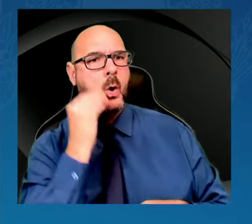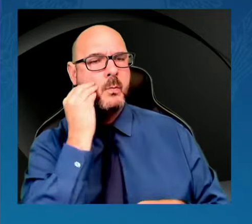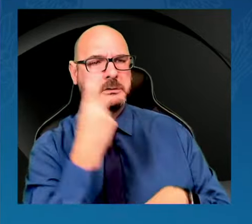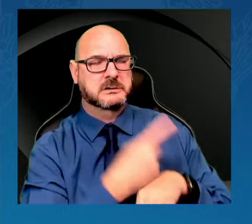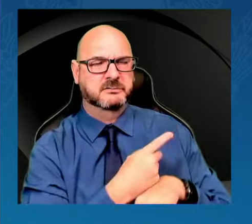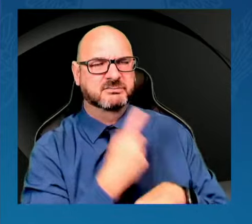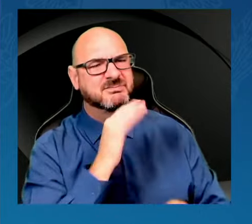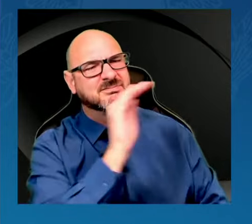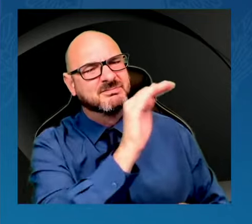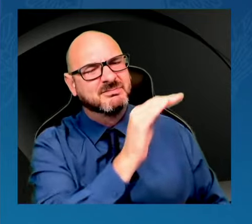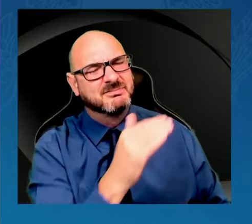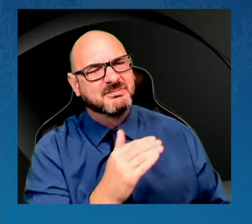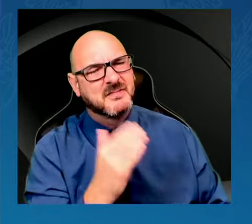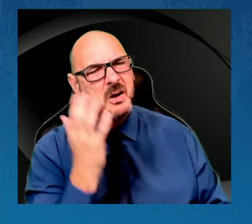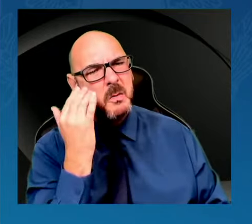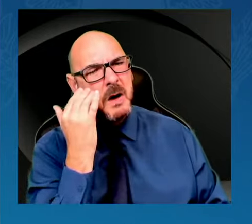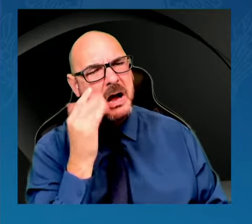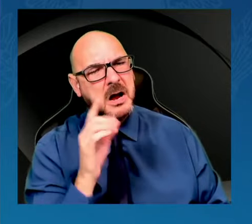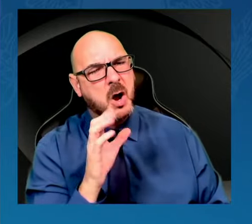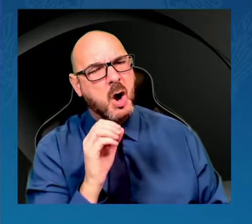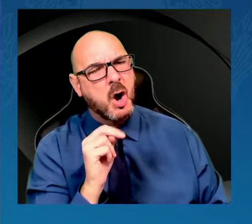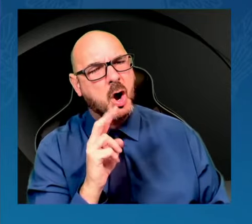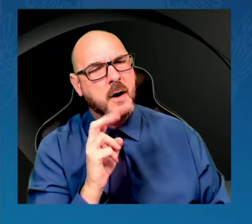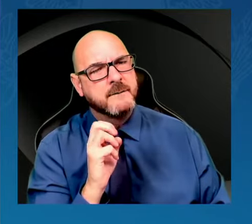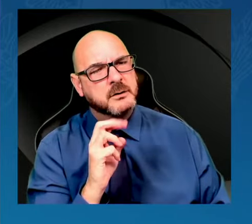Because I thought we were supposed to conserve things.